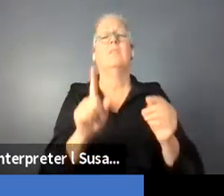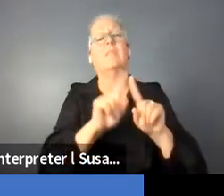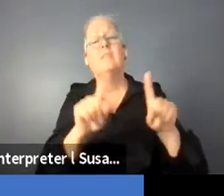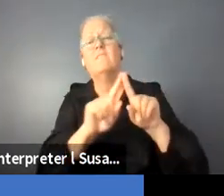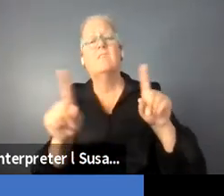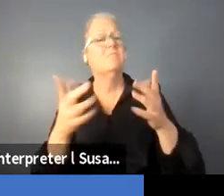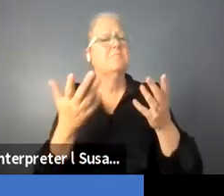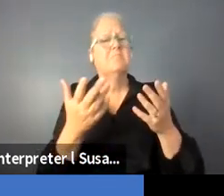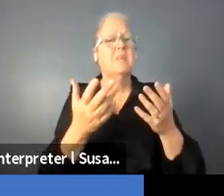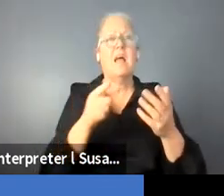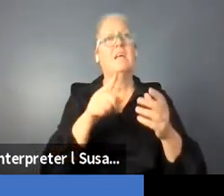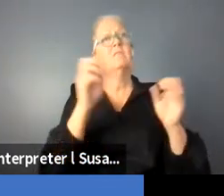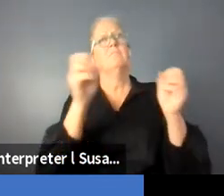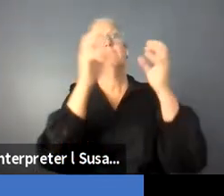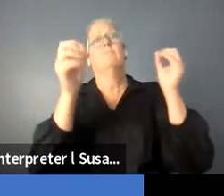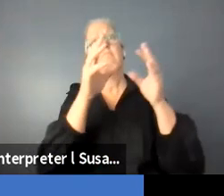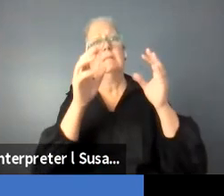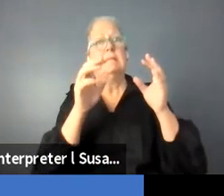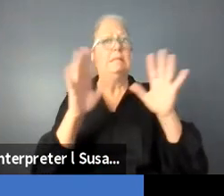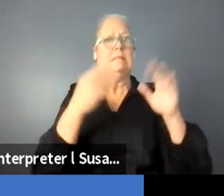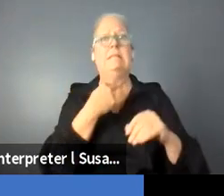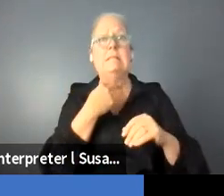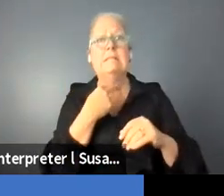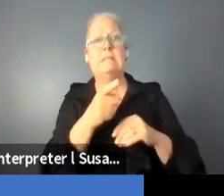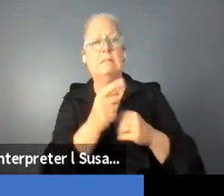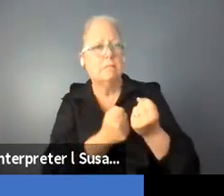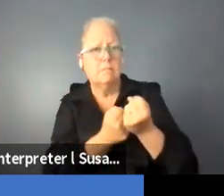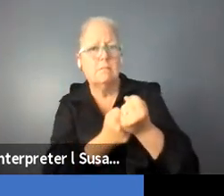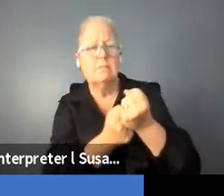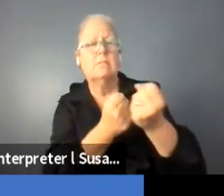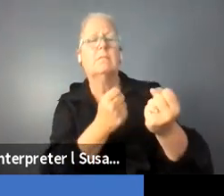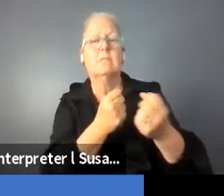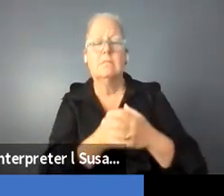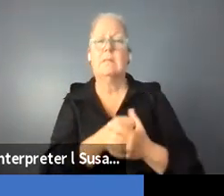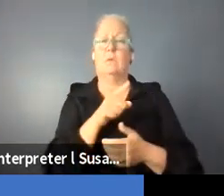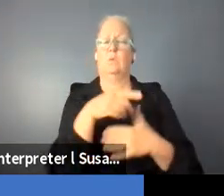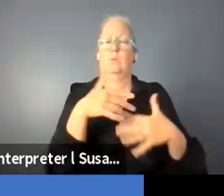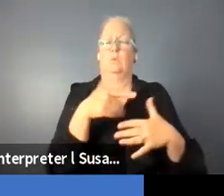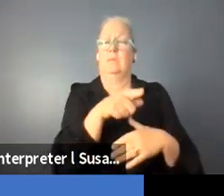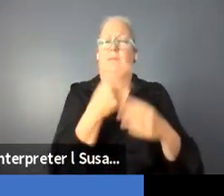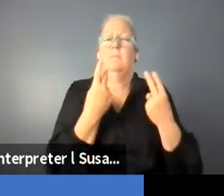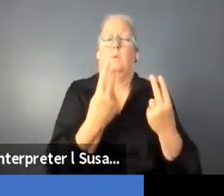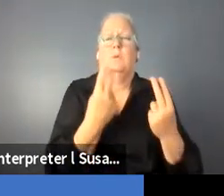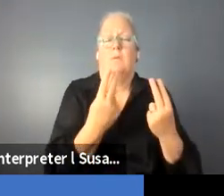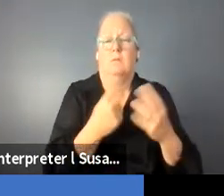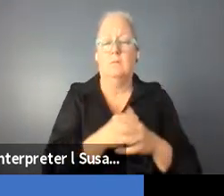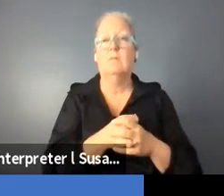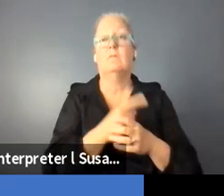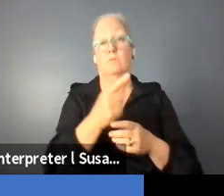which has been really critical, not least given the limits of what social protection systems have been able to do